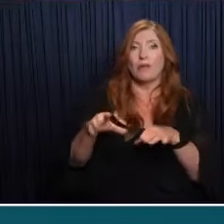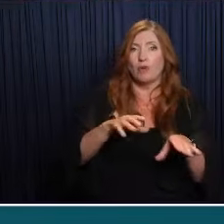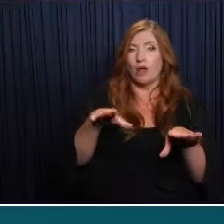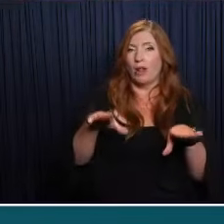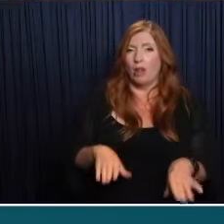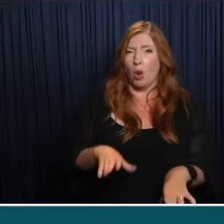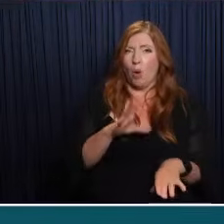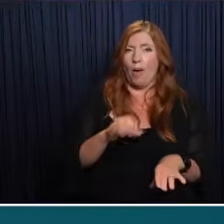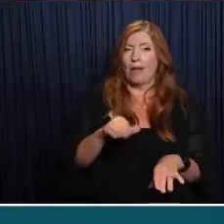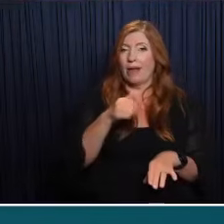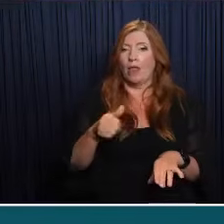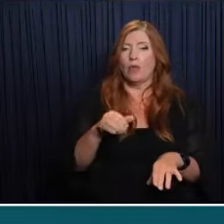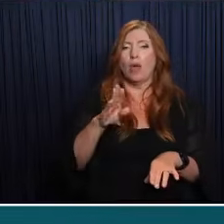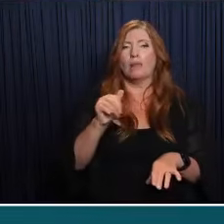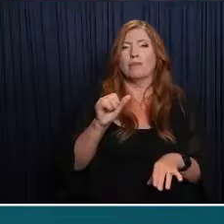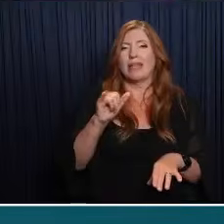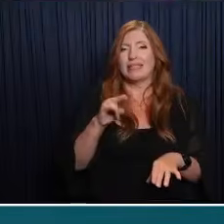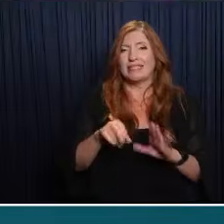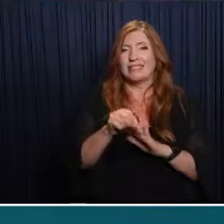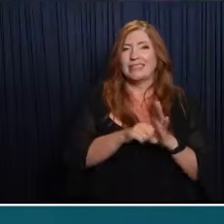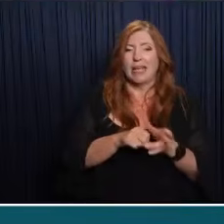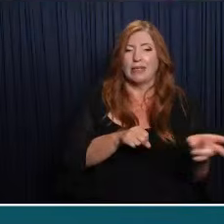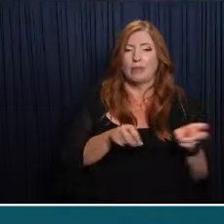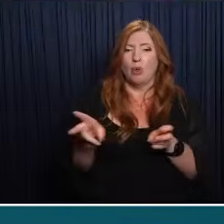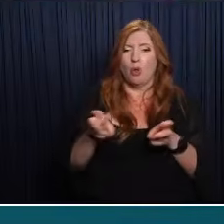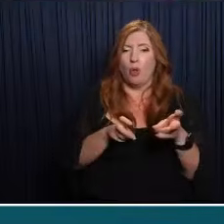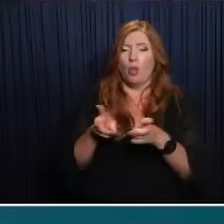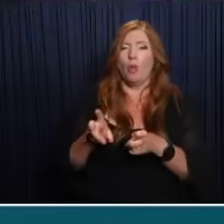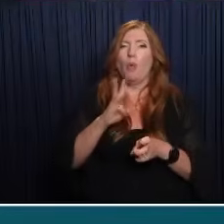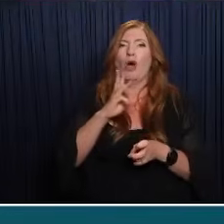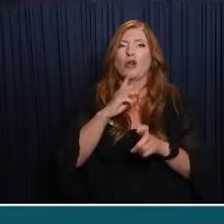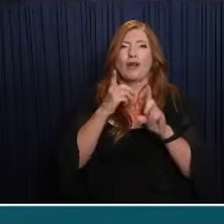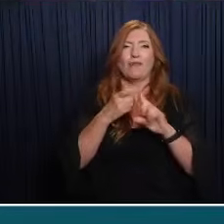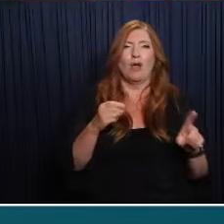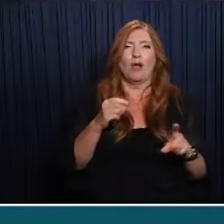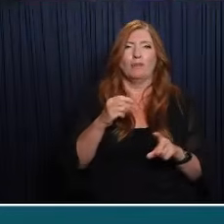AND THE COLORADO RIVER IS LOW AND THE LOWER BASIN STATES ARE